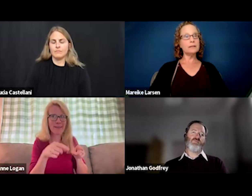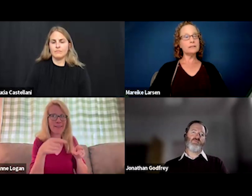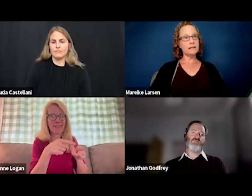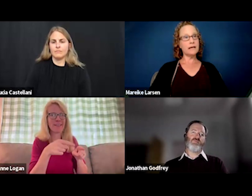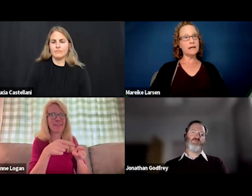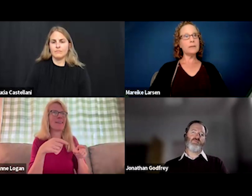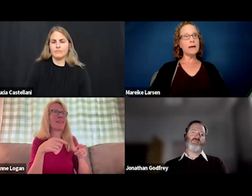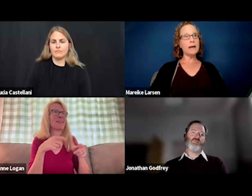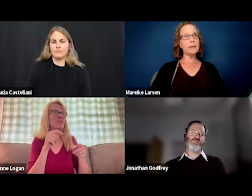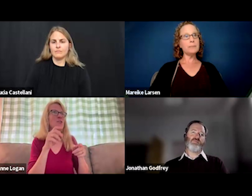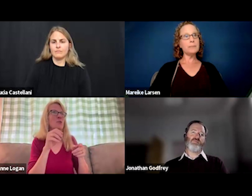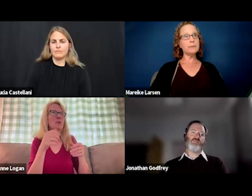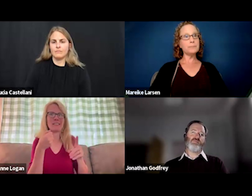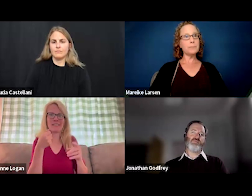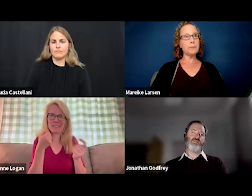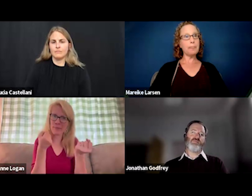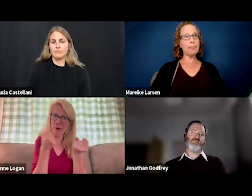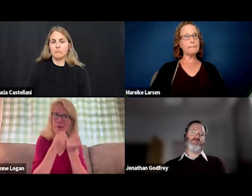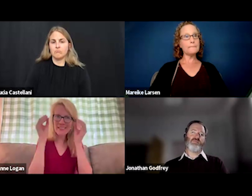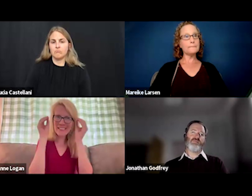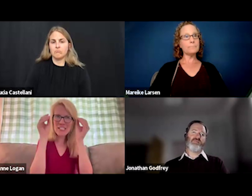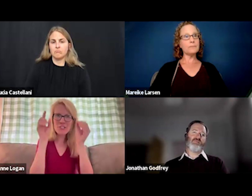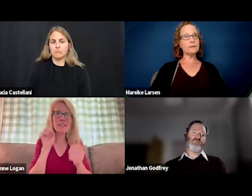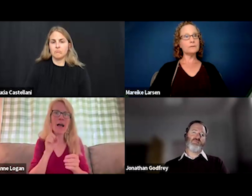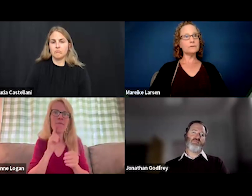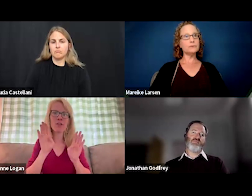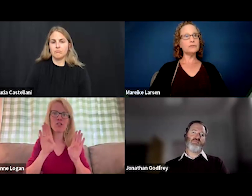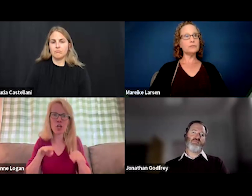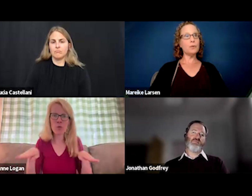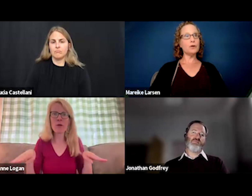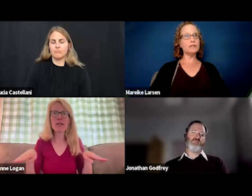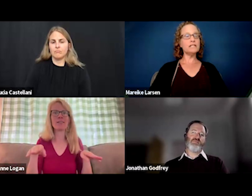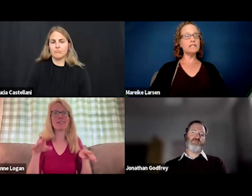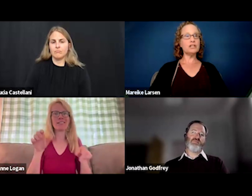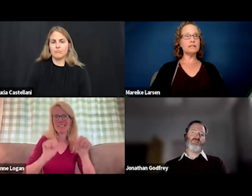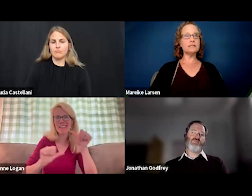It's a game app to support teaching